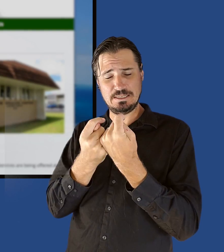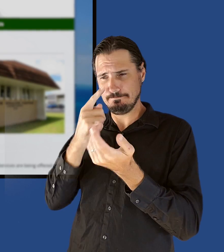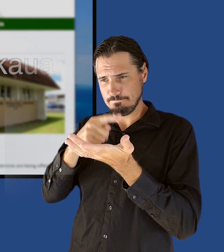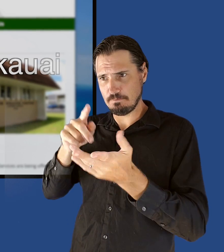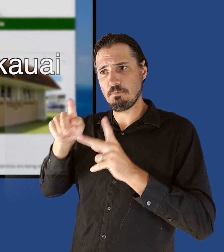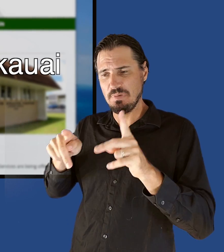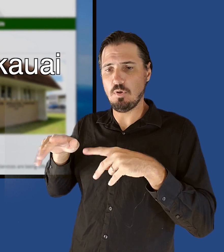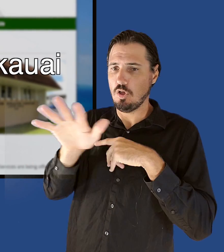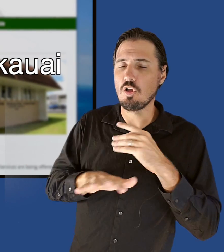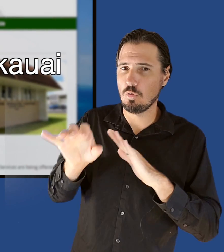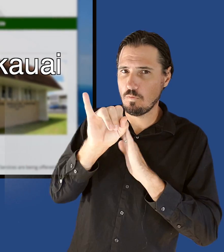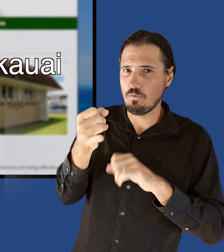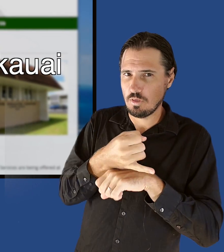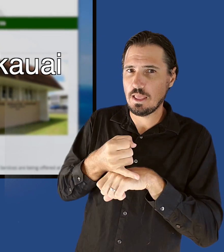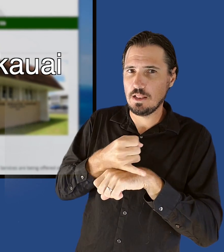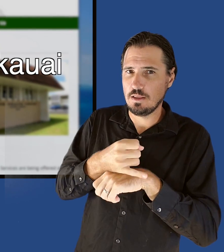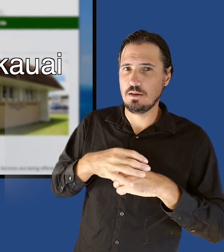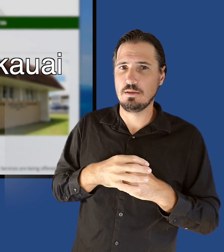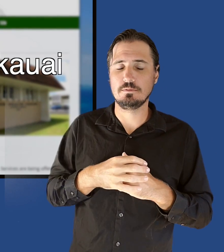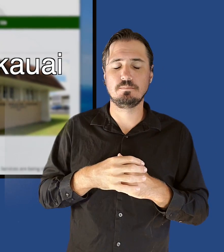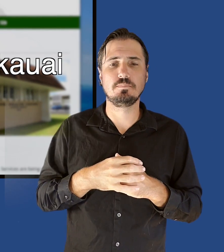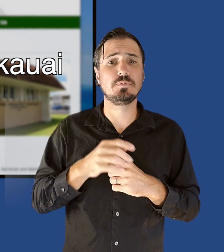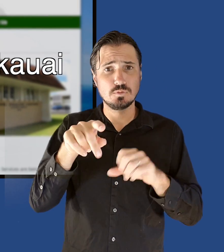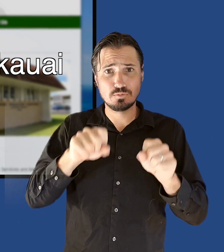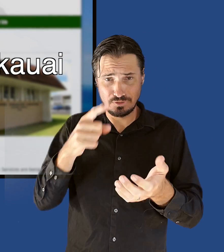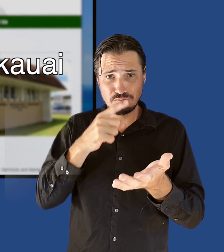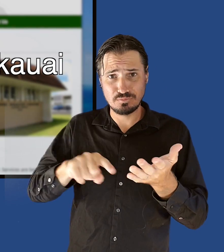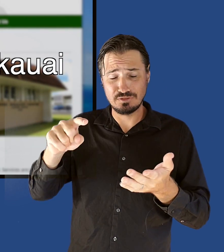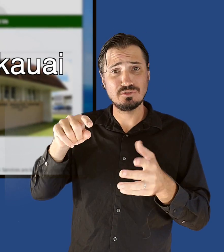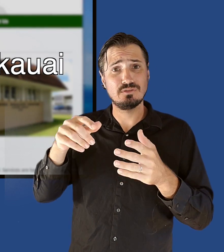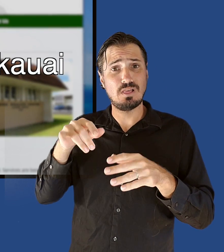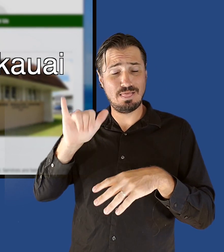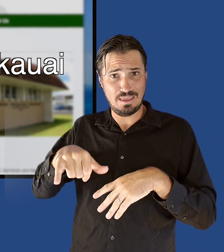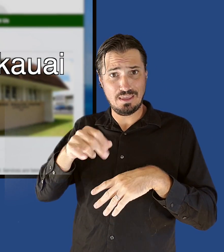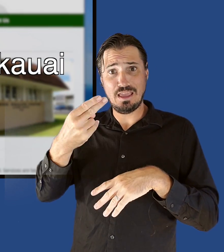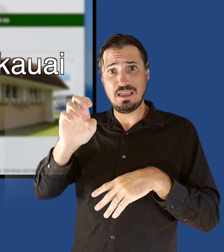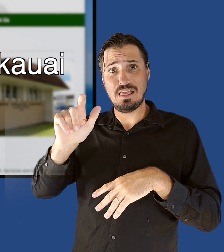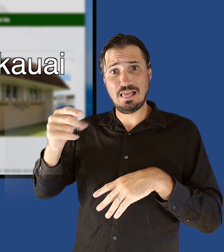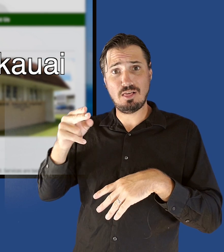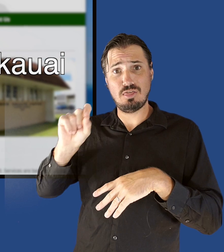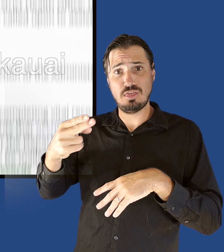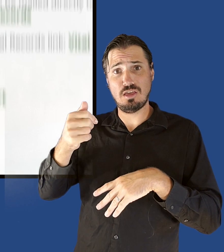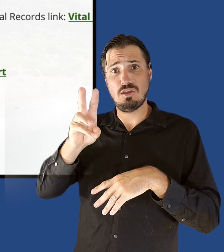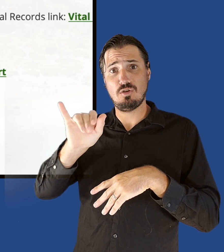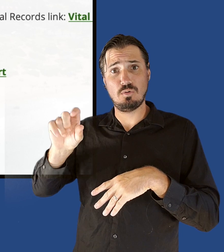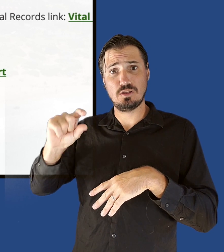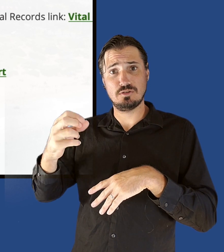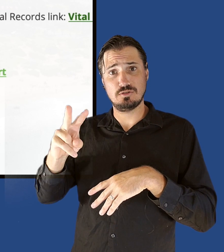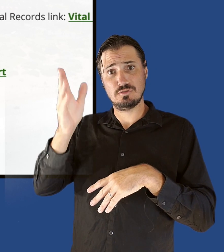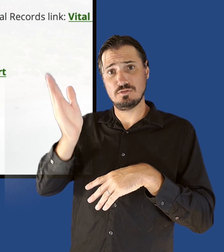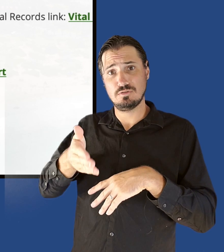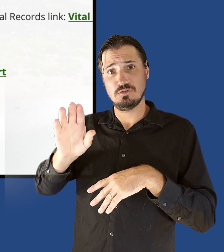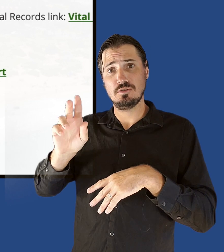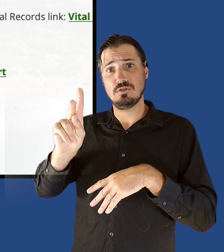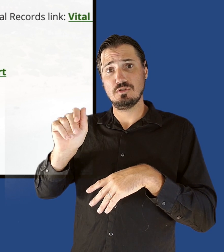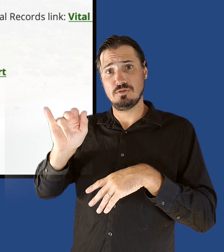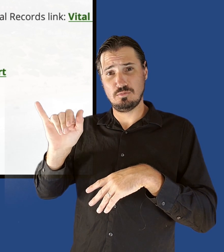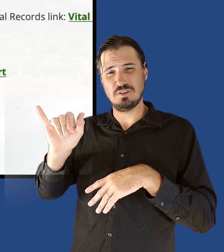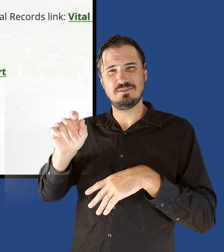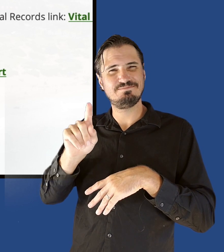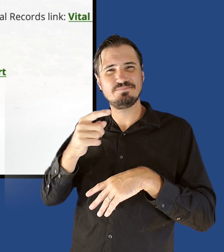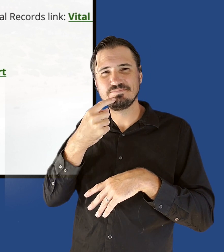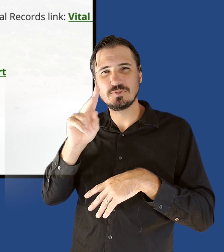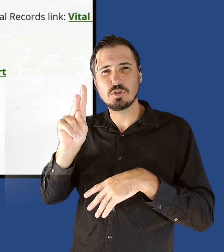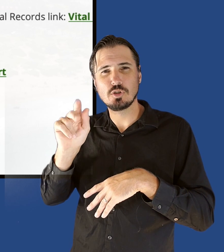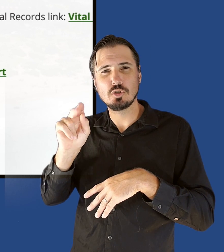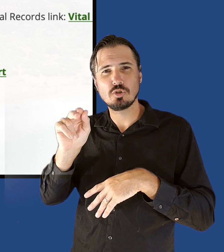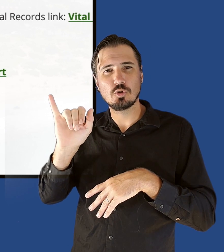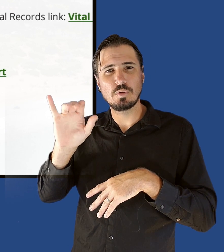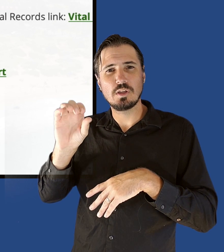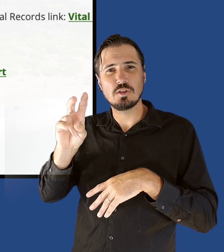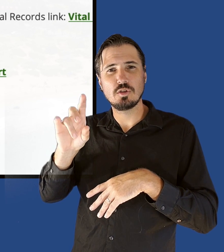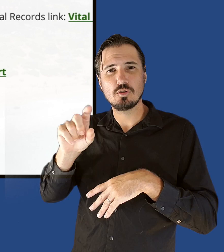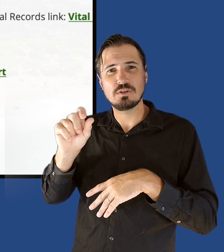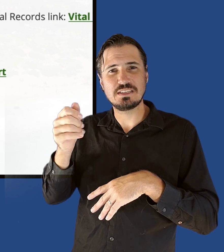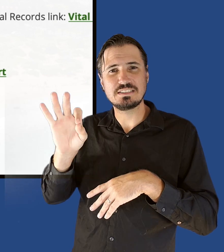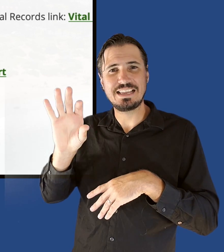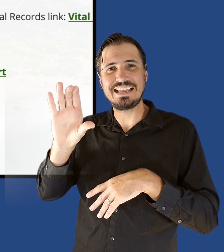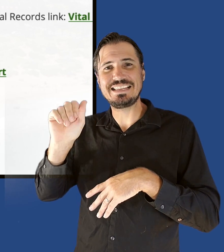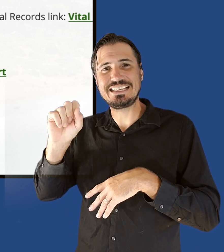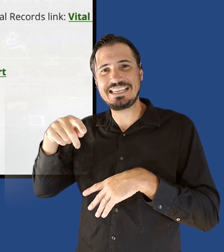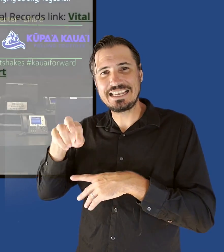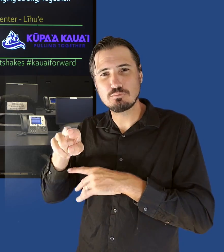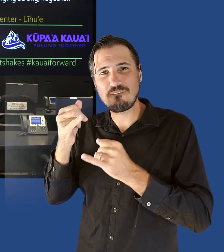You can review the Health Department’s report on their website, health.hawaii.gov/Kauai and click on the link that says, “Kauai COVID-19 CASPER Final Report”